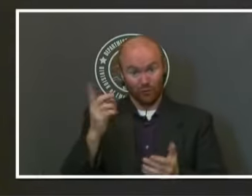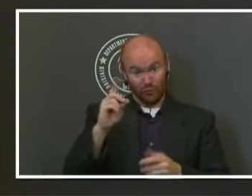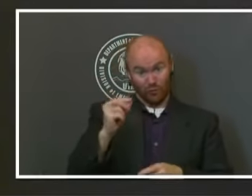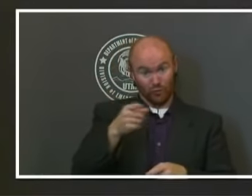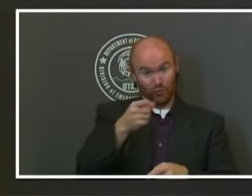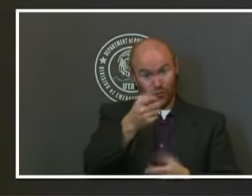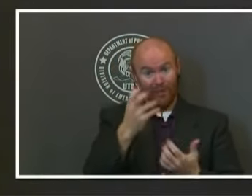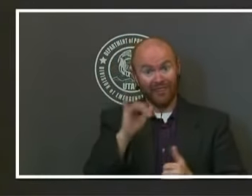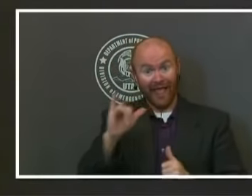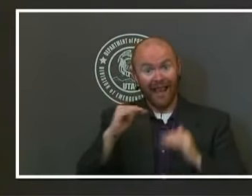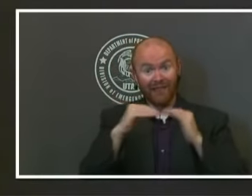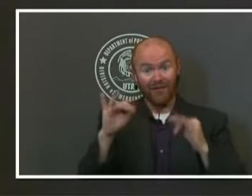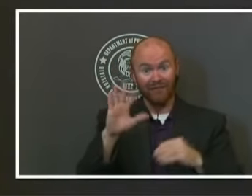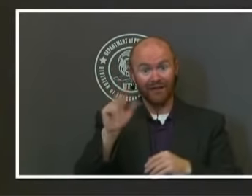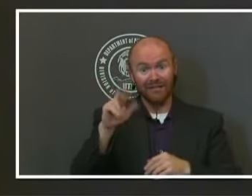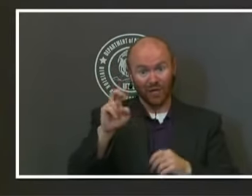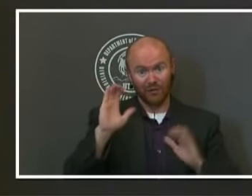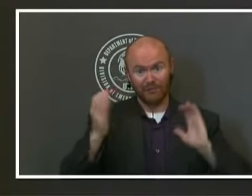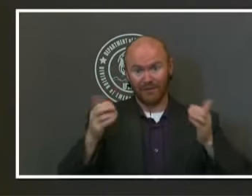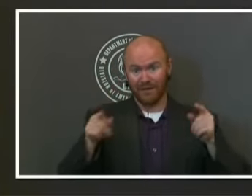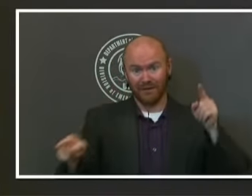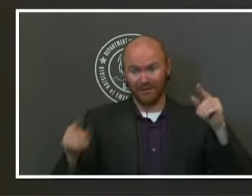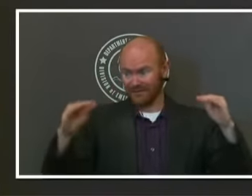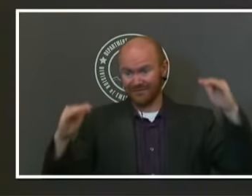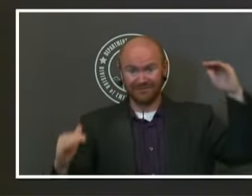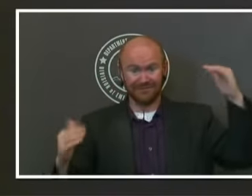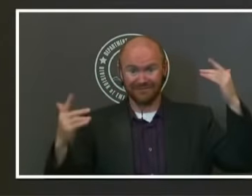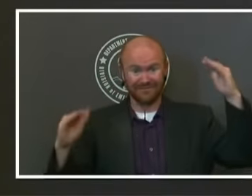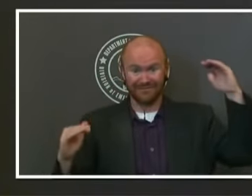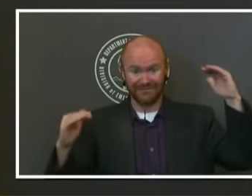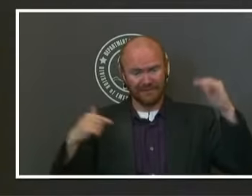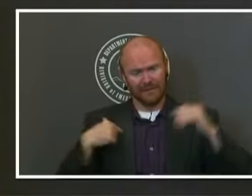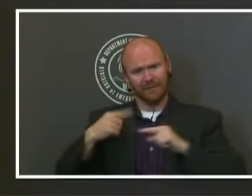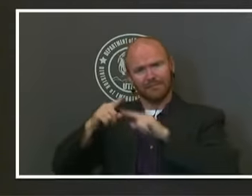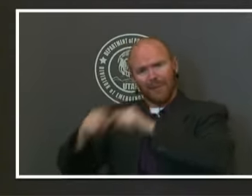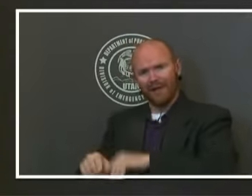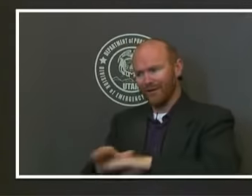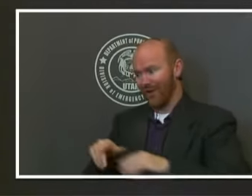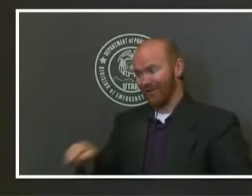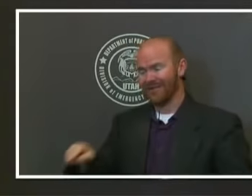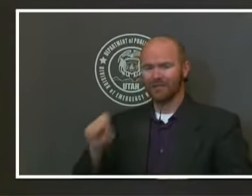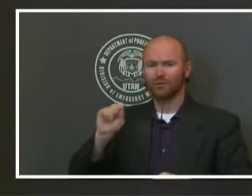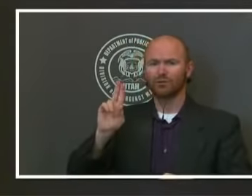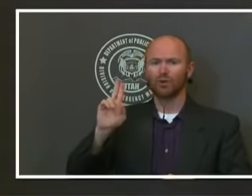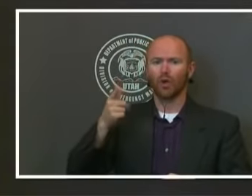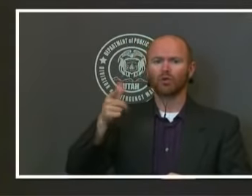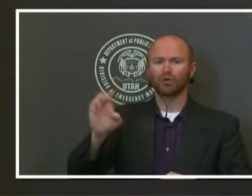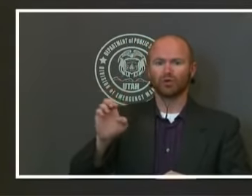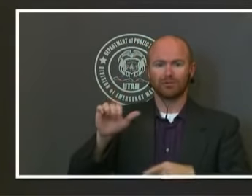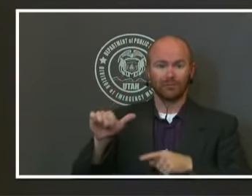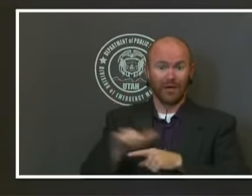in that situation where we're going to be dependent on these